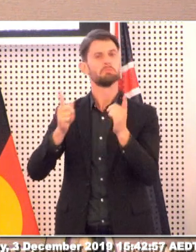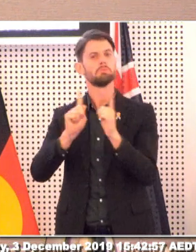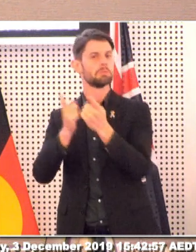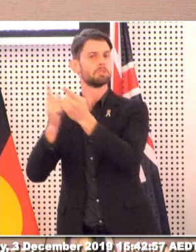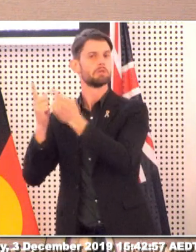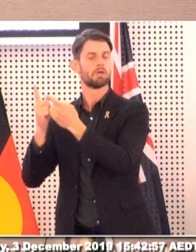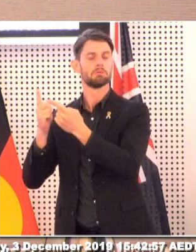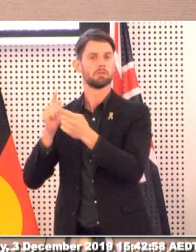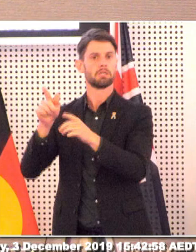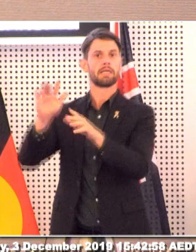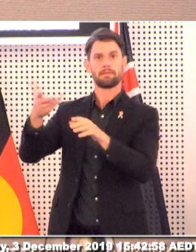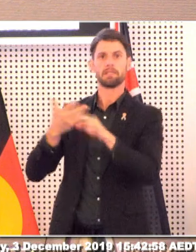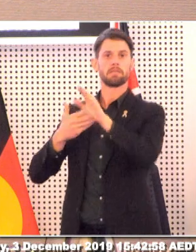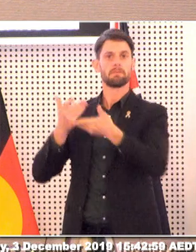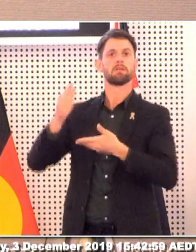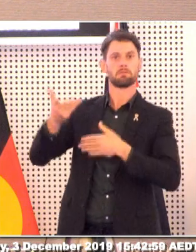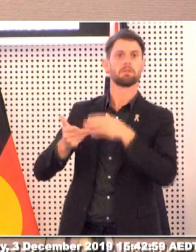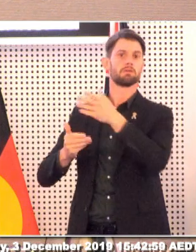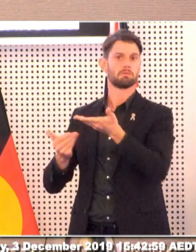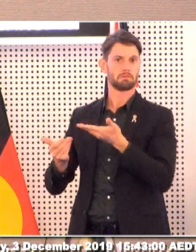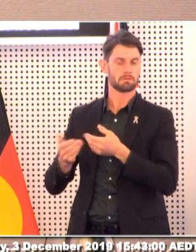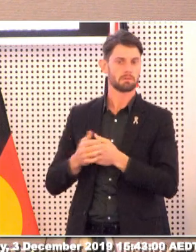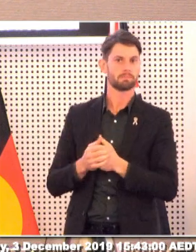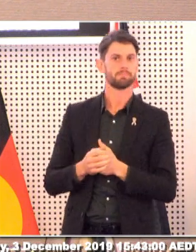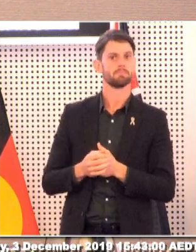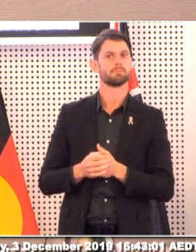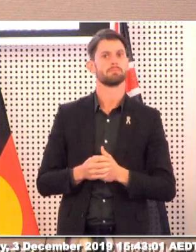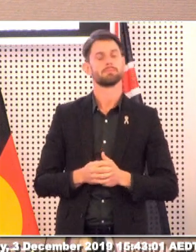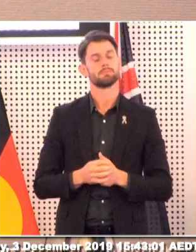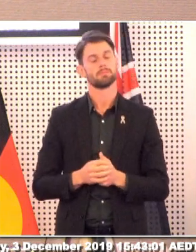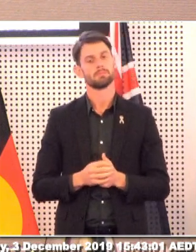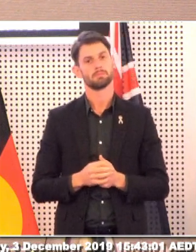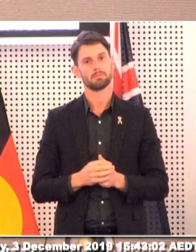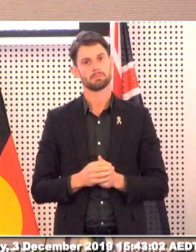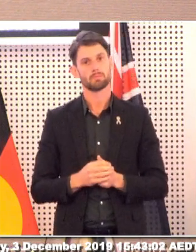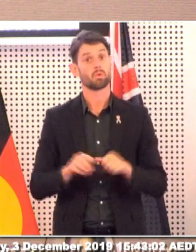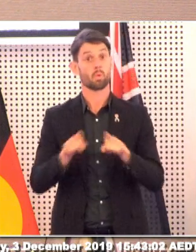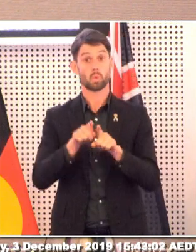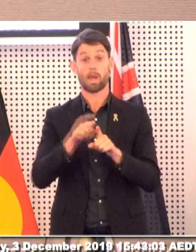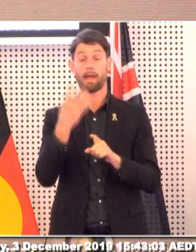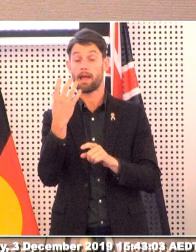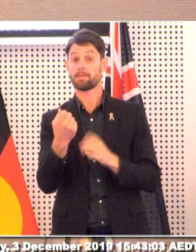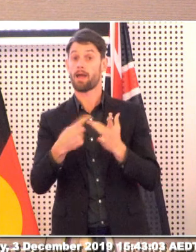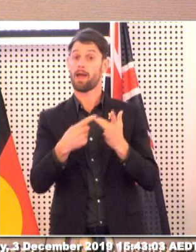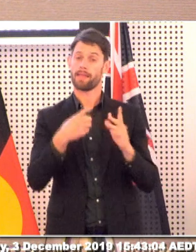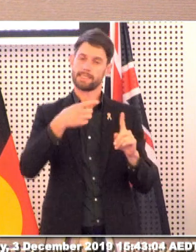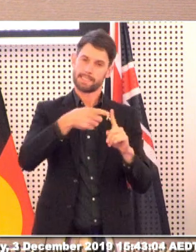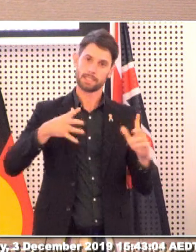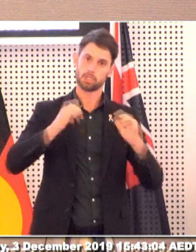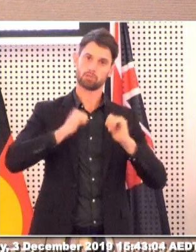program has but there has been specific training such as training that’s currently